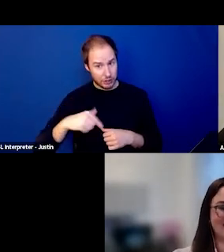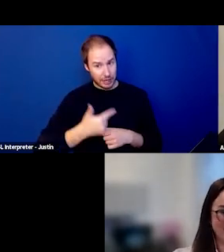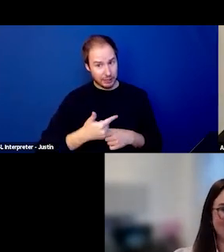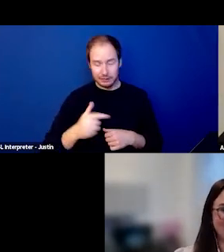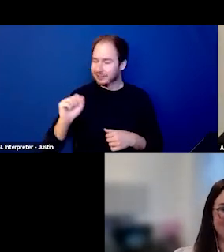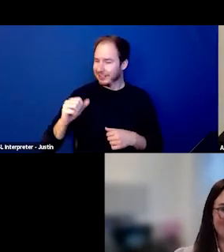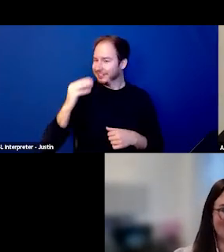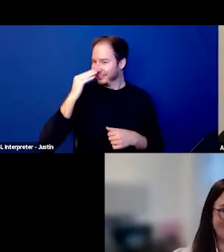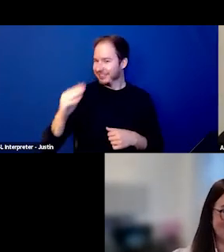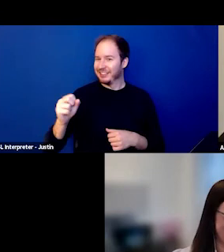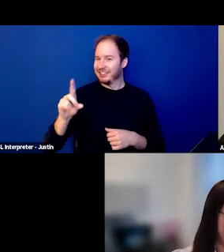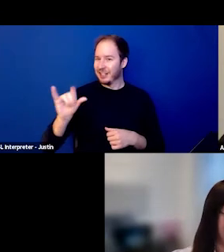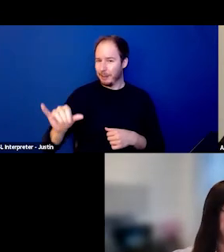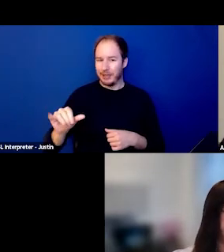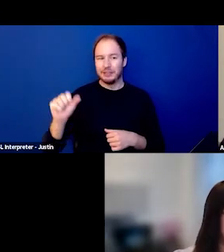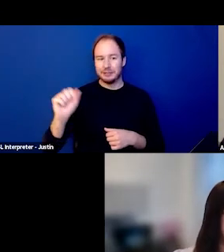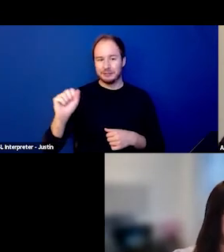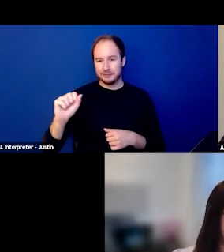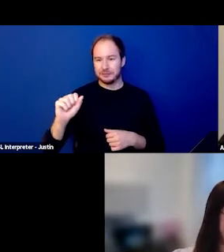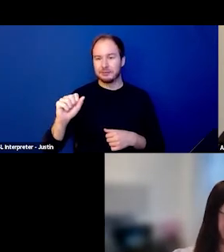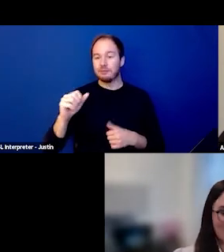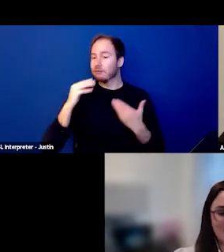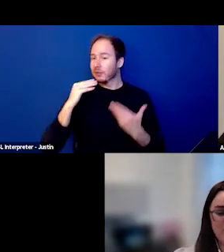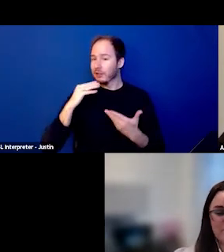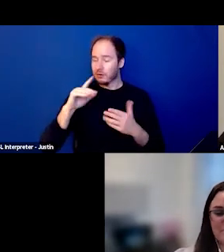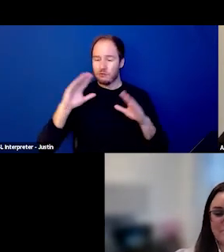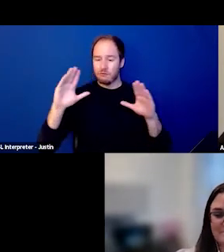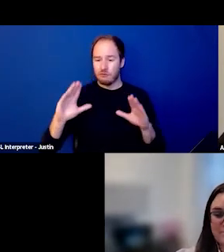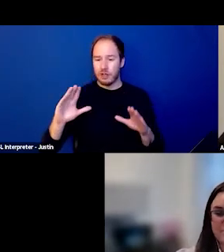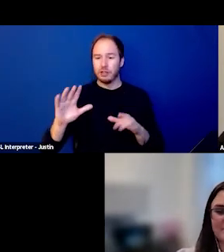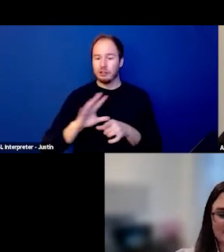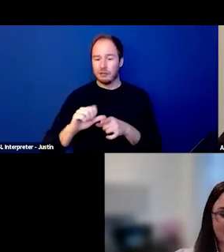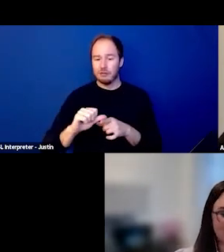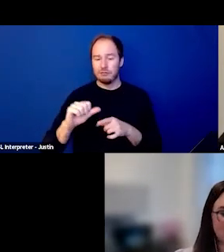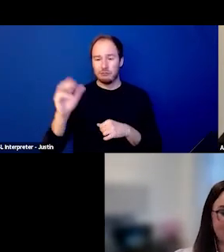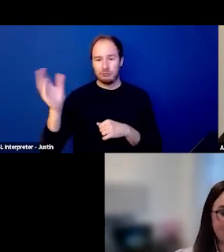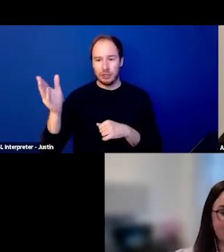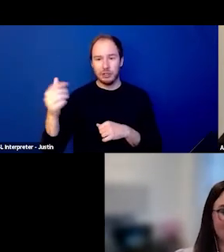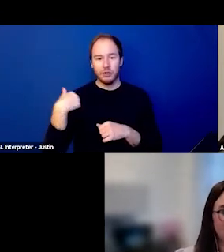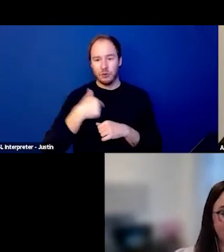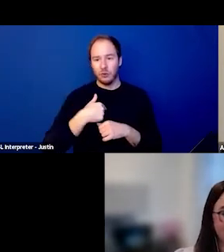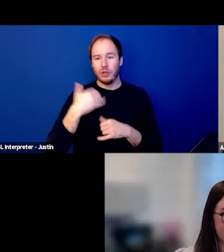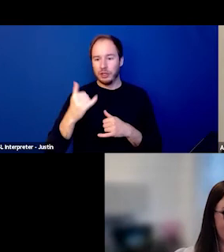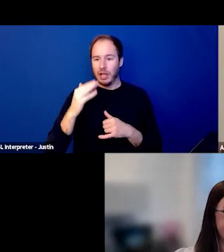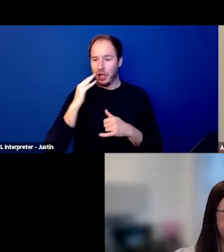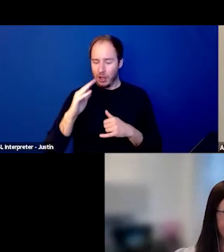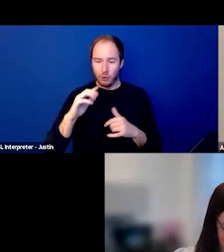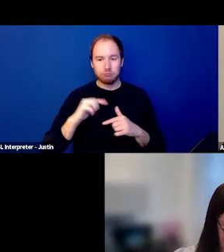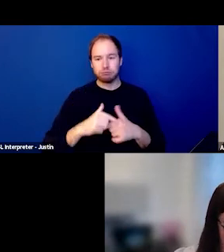Yeah, thank you so much, Shelby. And thank you so much, that was such an incredible presentation. We are going to launch into some questions now,